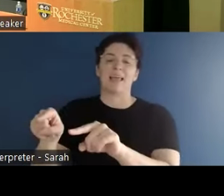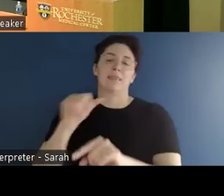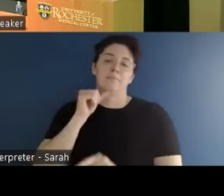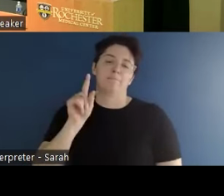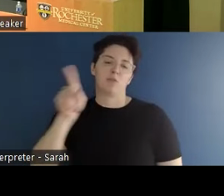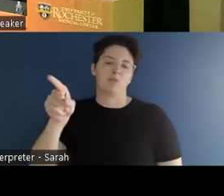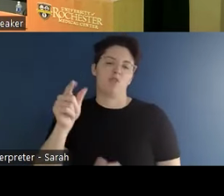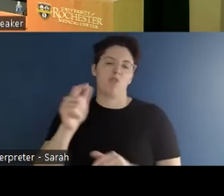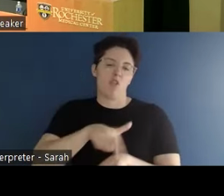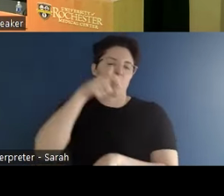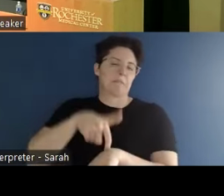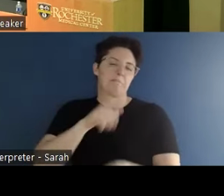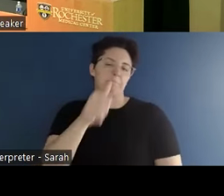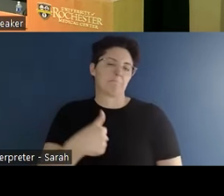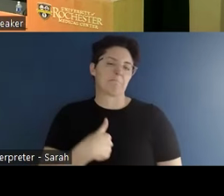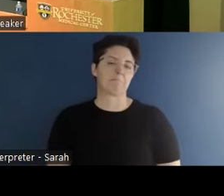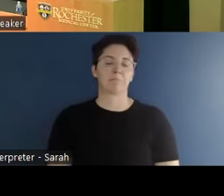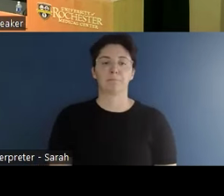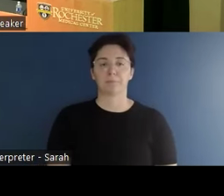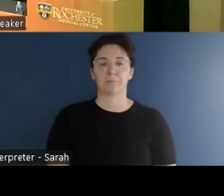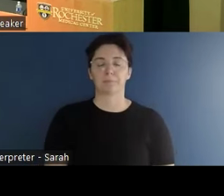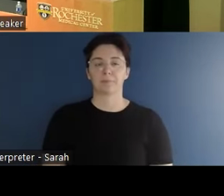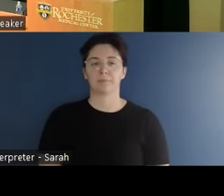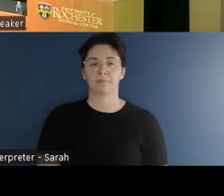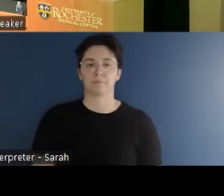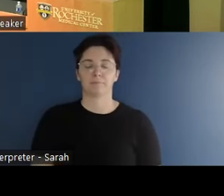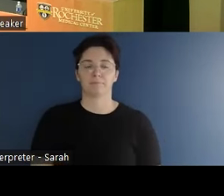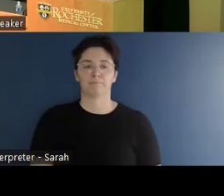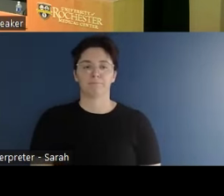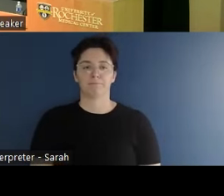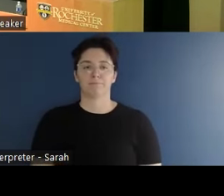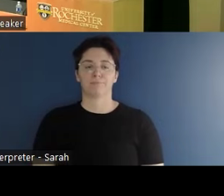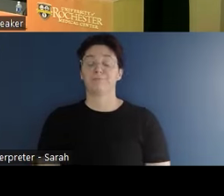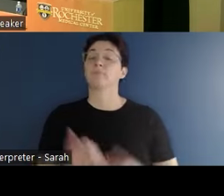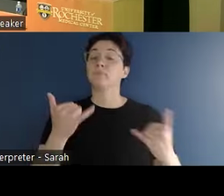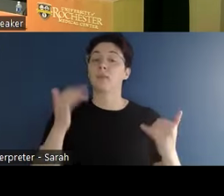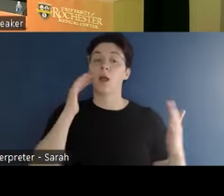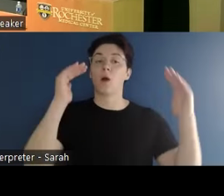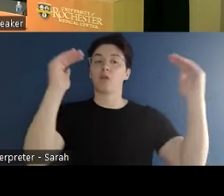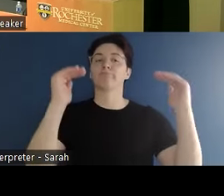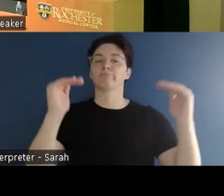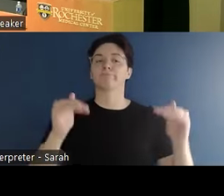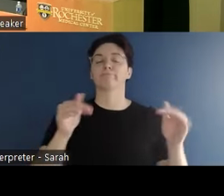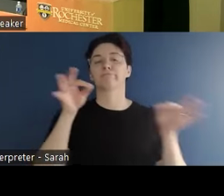long so next I'll walk through some of the results from four studies I've